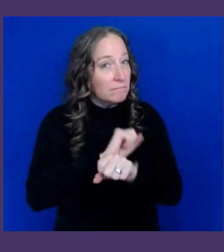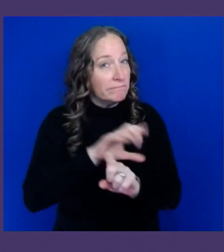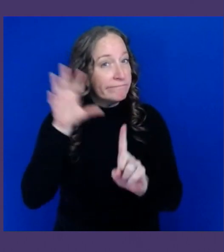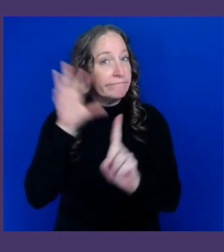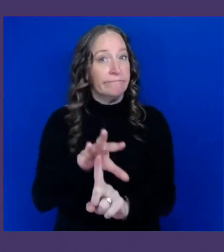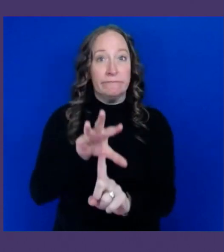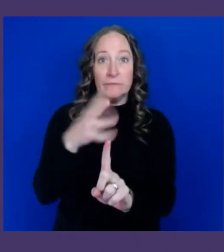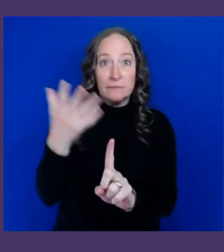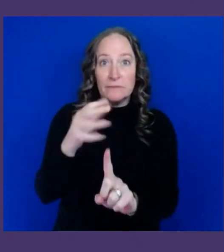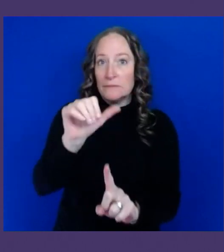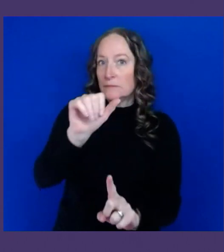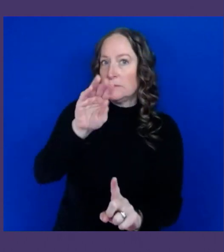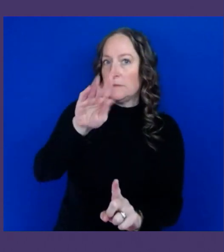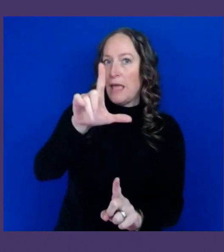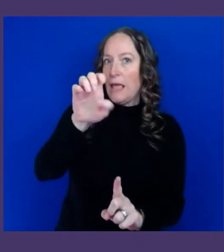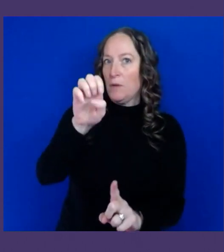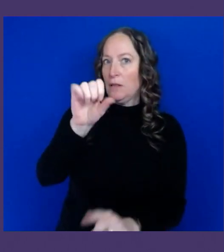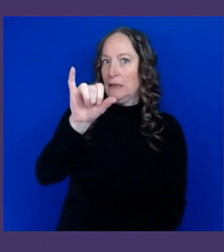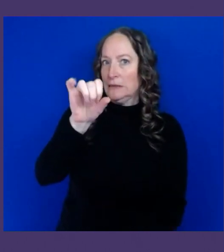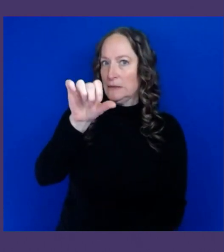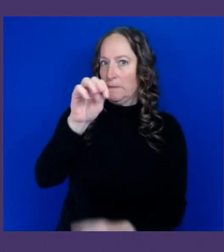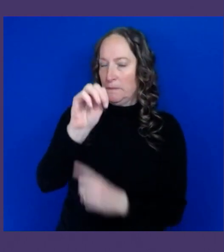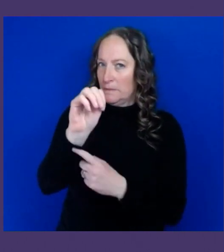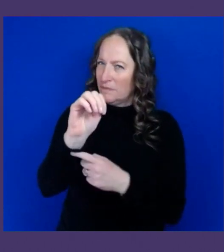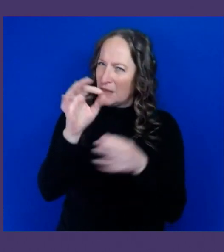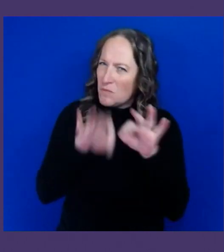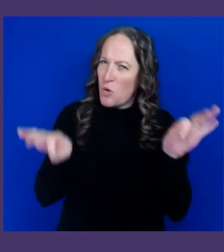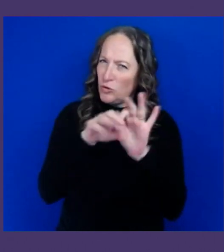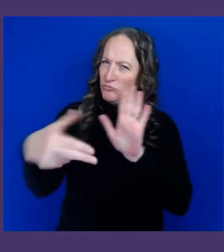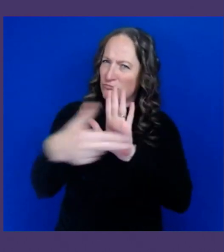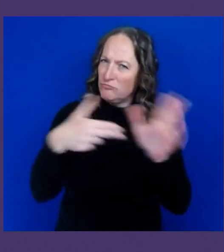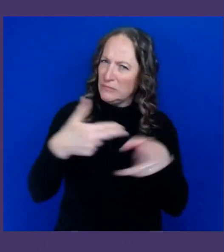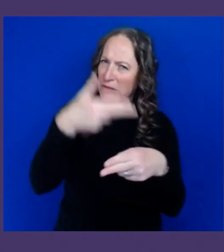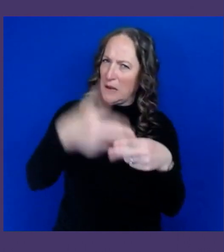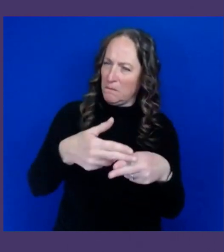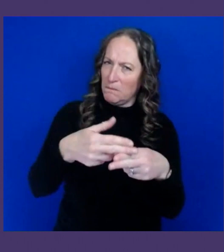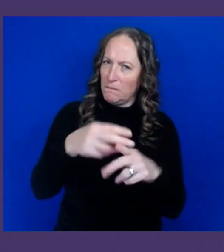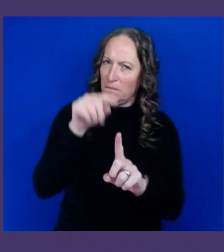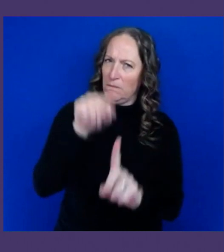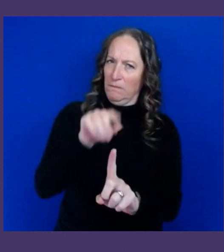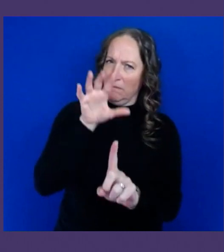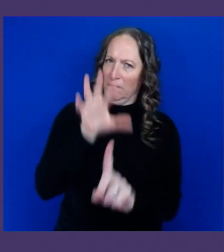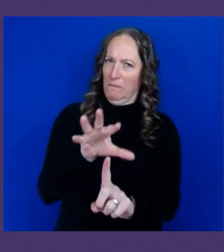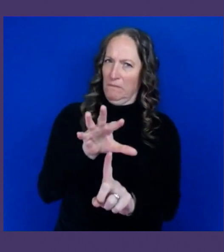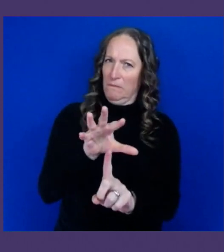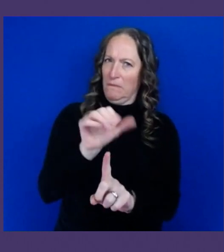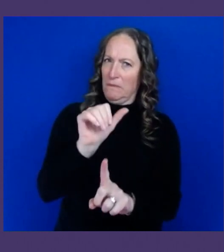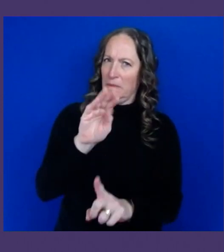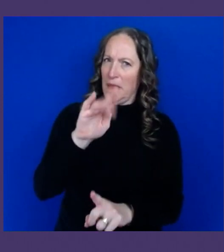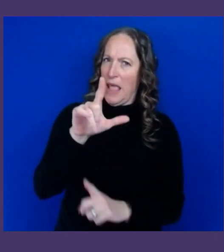we call it by its name, we name it up. It is a discriminatory belief and